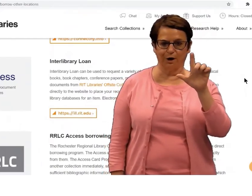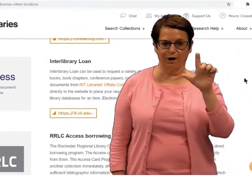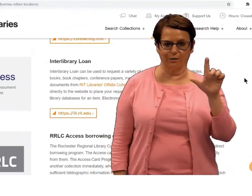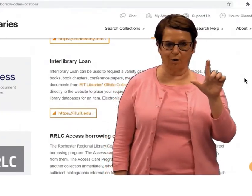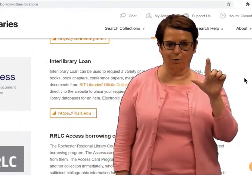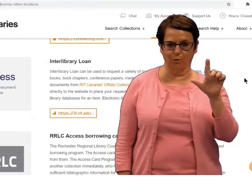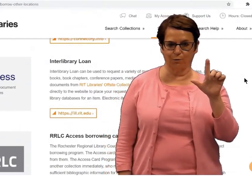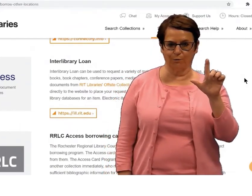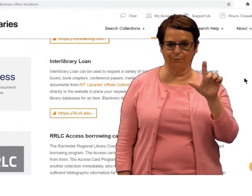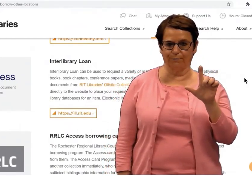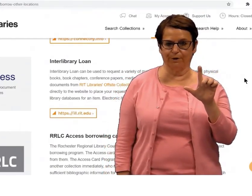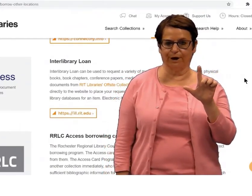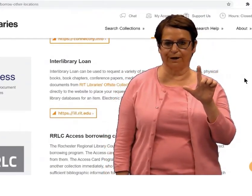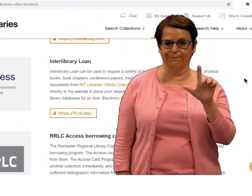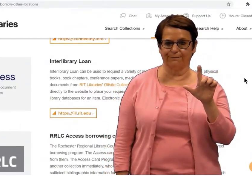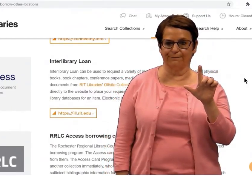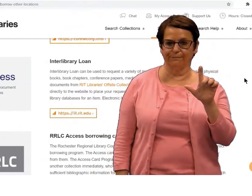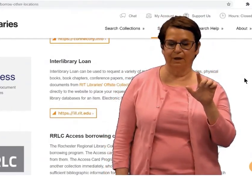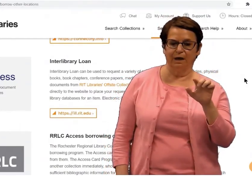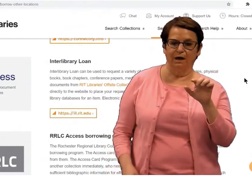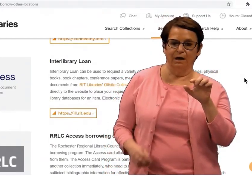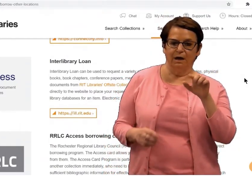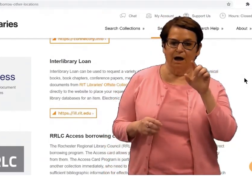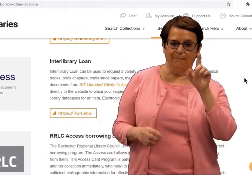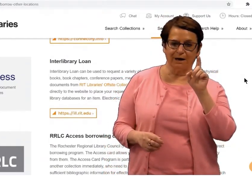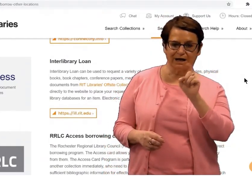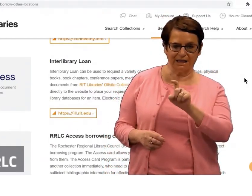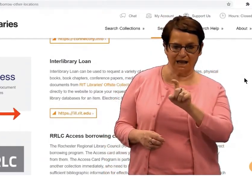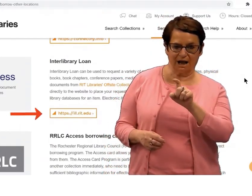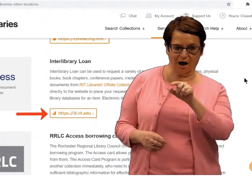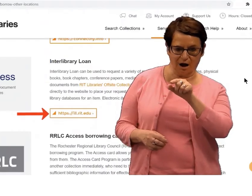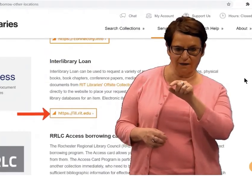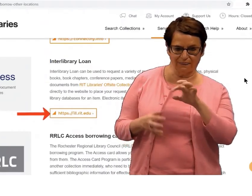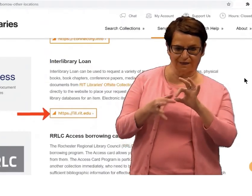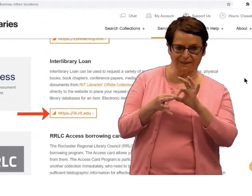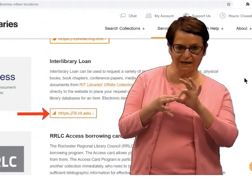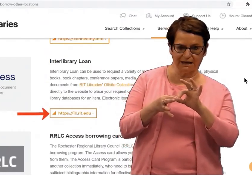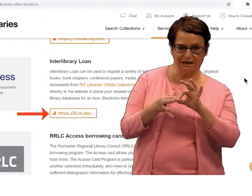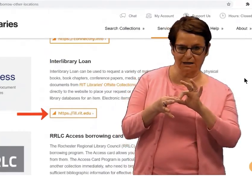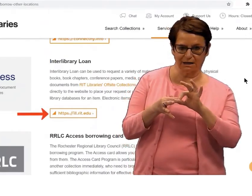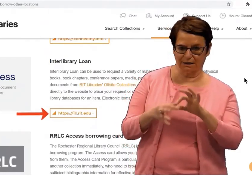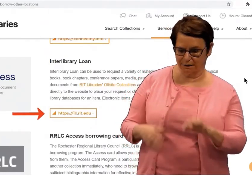I found internet library loan so I'm going to click on that link.